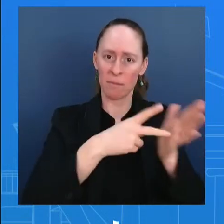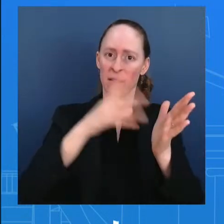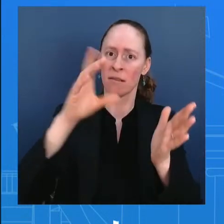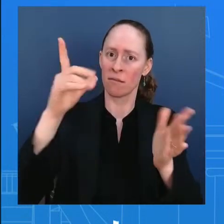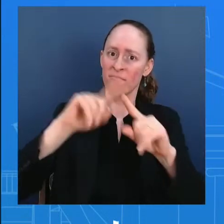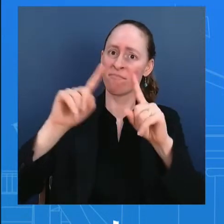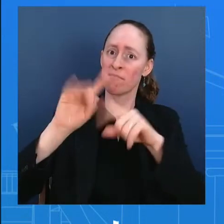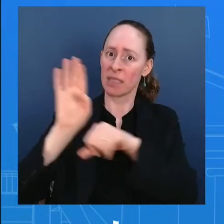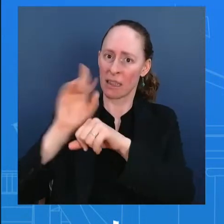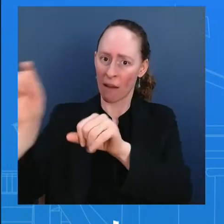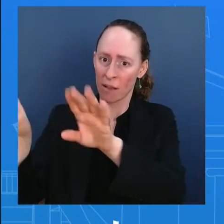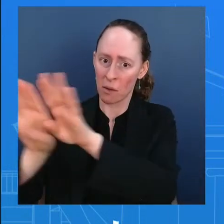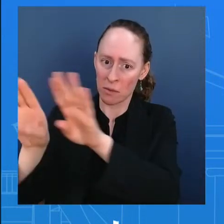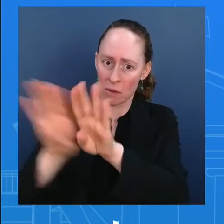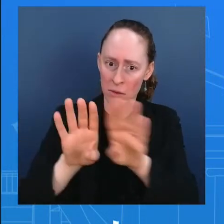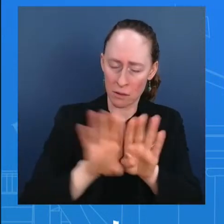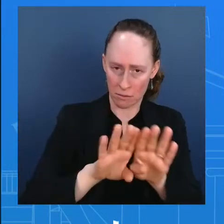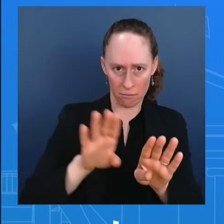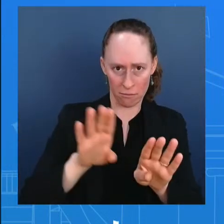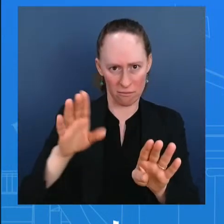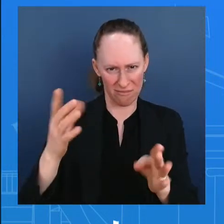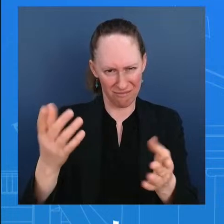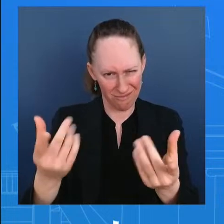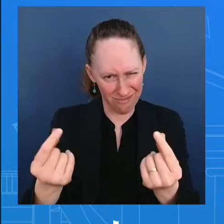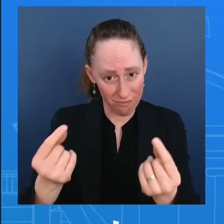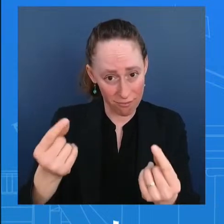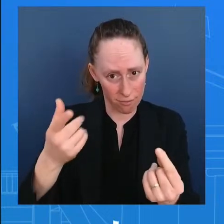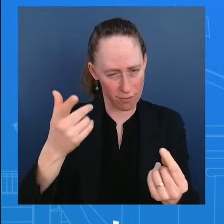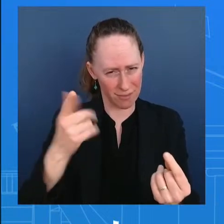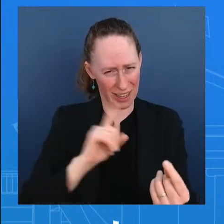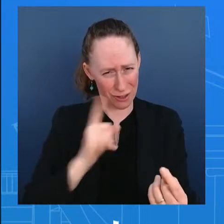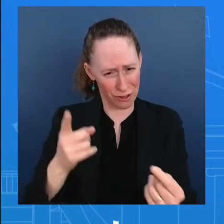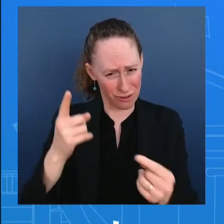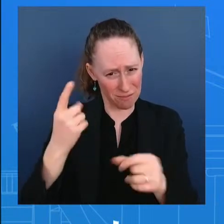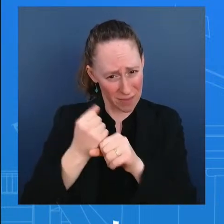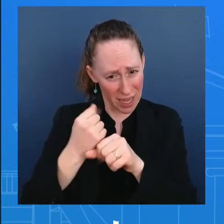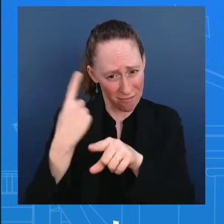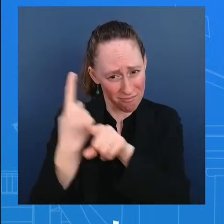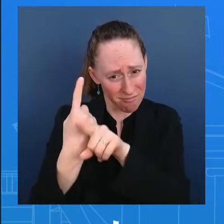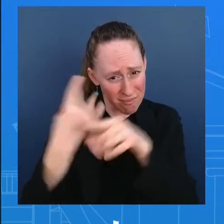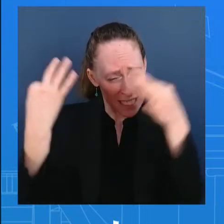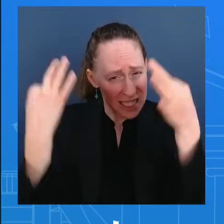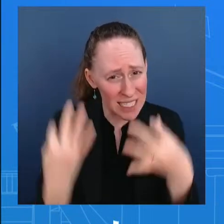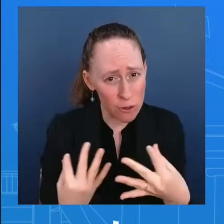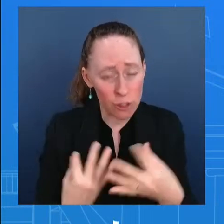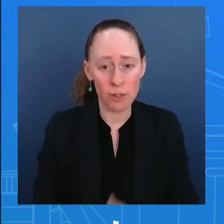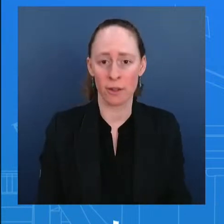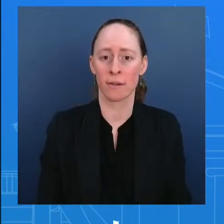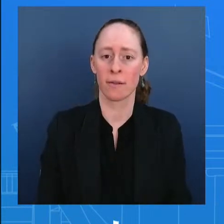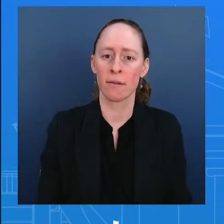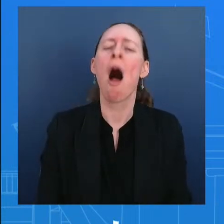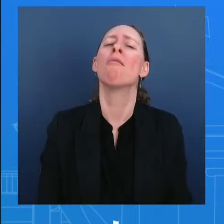the president is confident that domestic steel and domestic steelworkers are going to continue to thrive because of the work that he’s done,